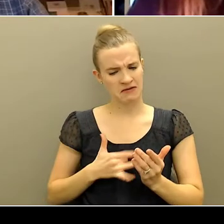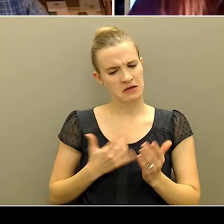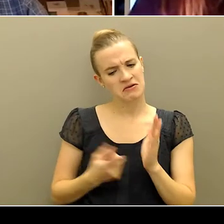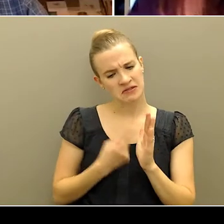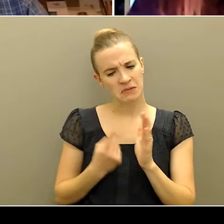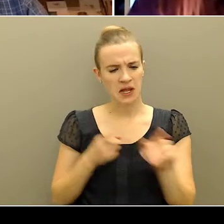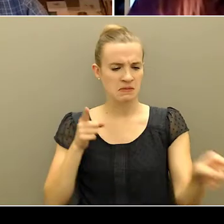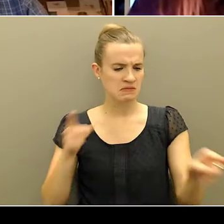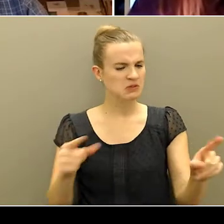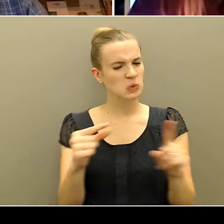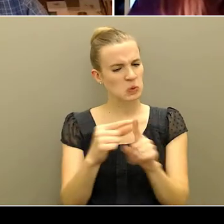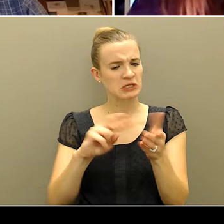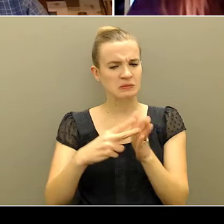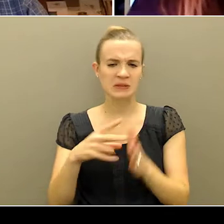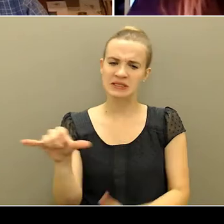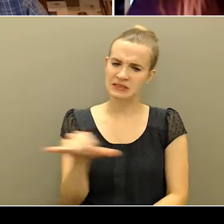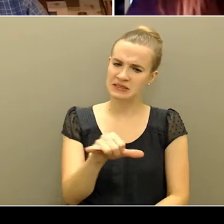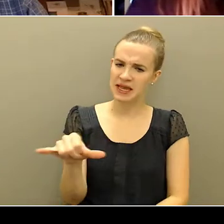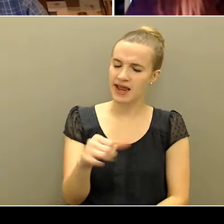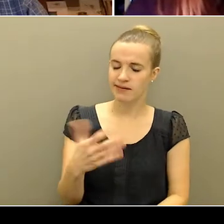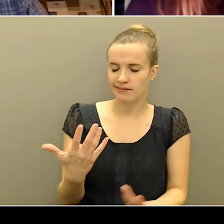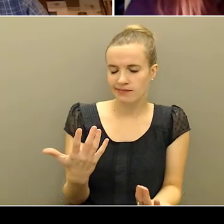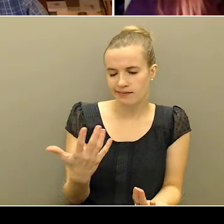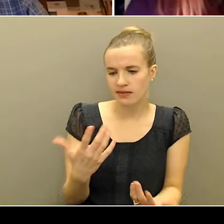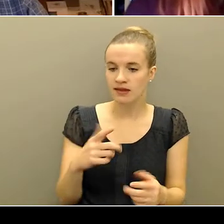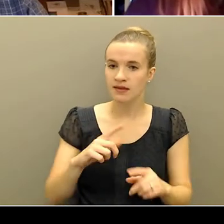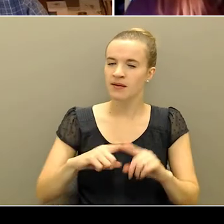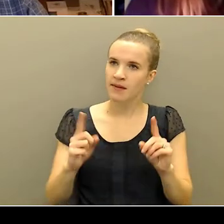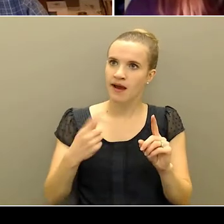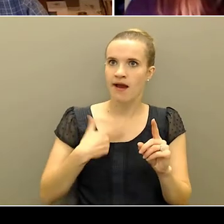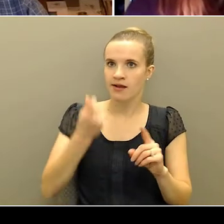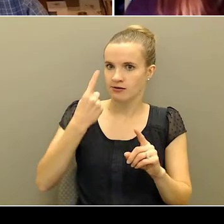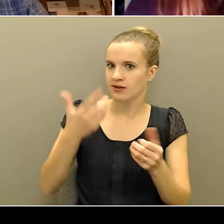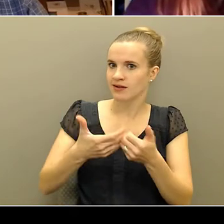definitely understand like in terms of kind of what's going on in this world